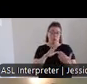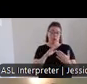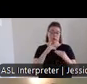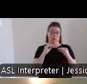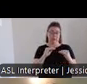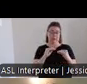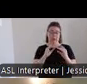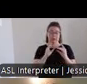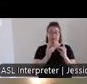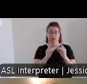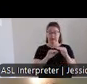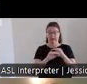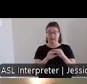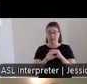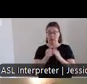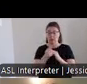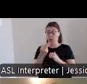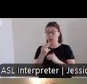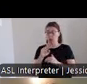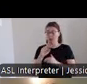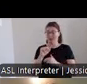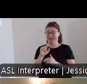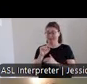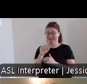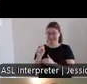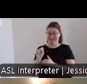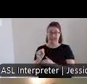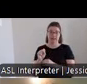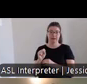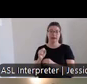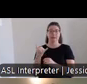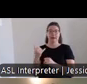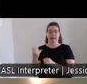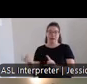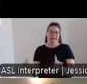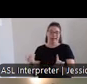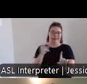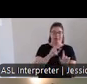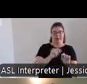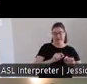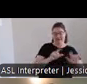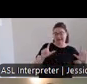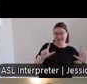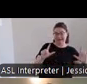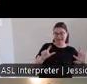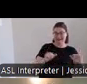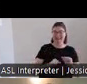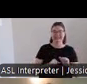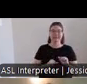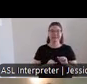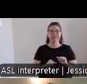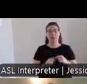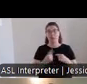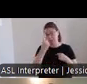And, going back to my slides here, um, I would say that a plus here, a success here,